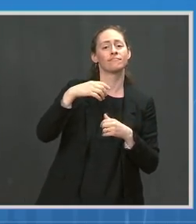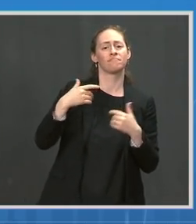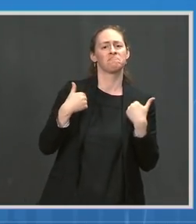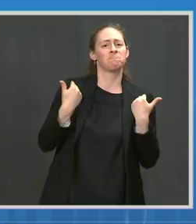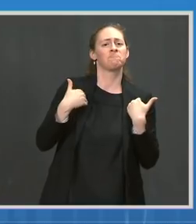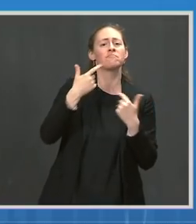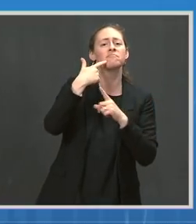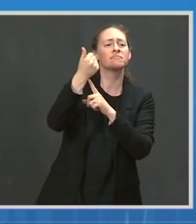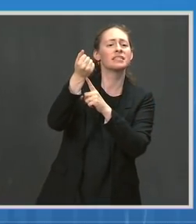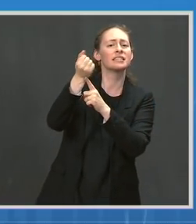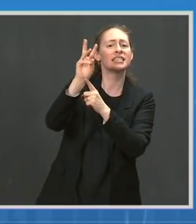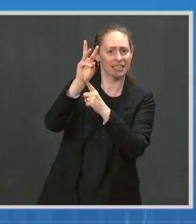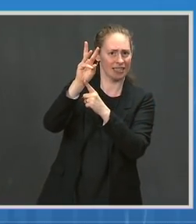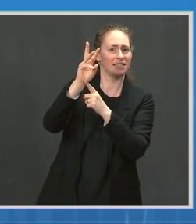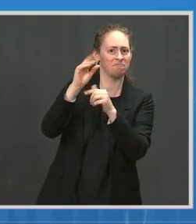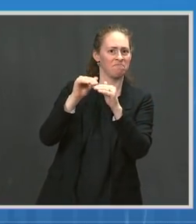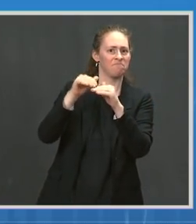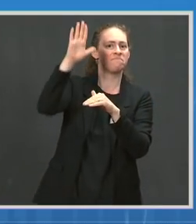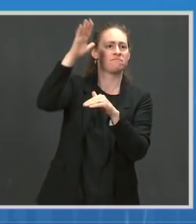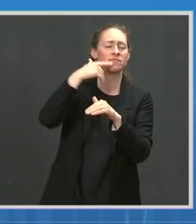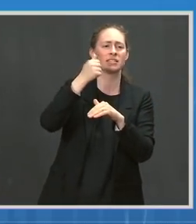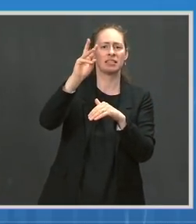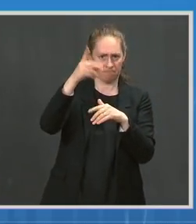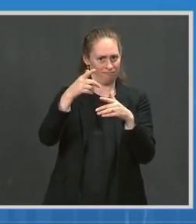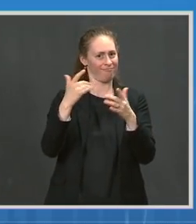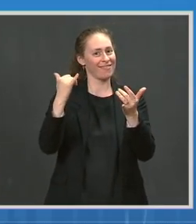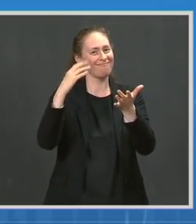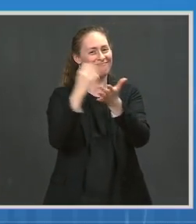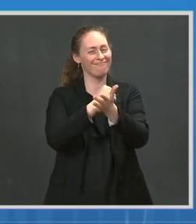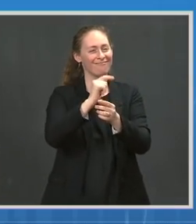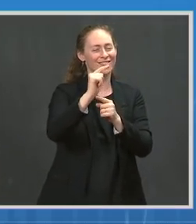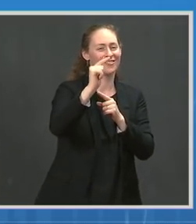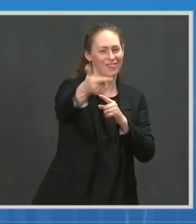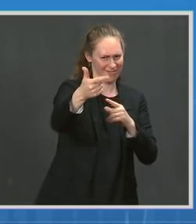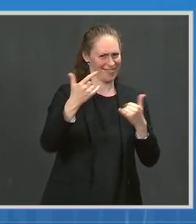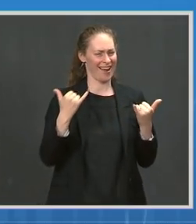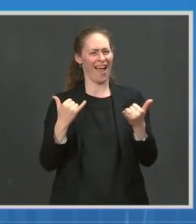no matter where you live. And now there's now a 9 out of 10 chance